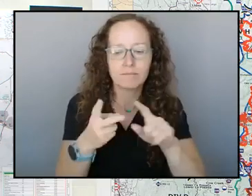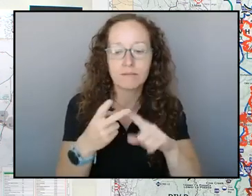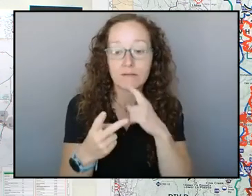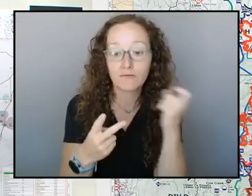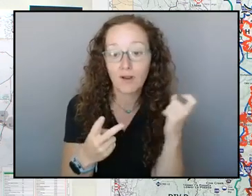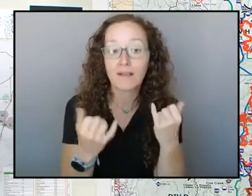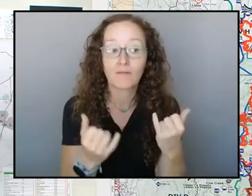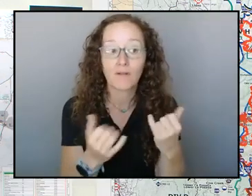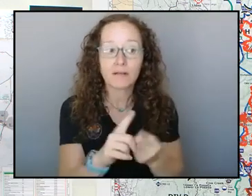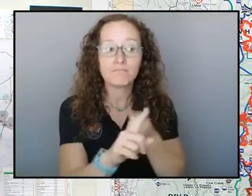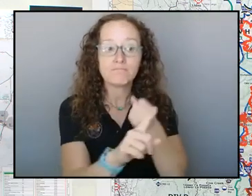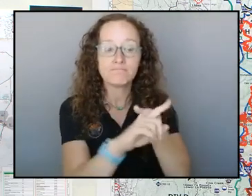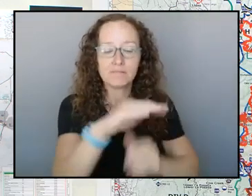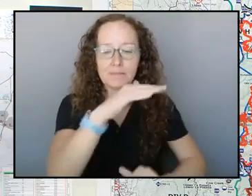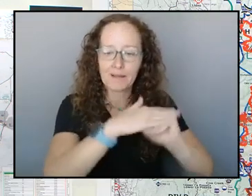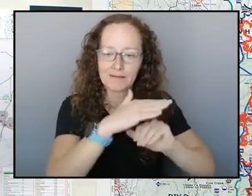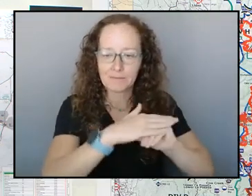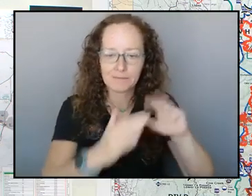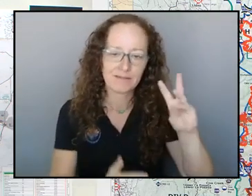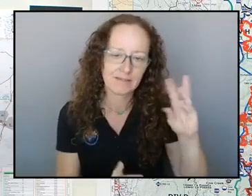be super dry, we're going to continue to be very unstable.